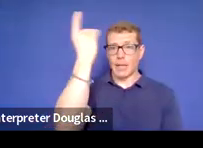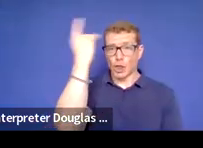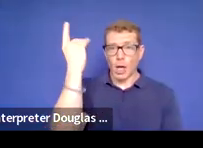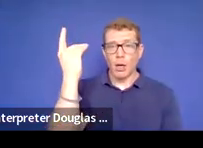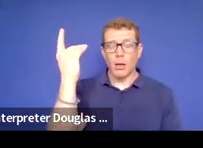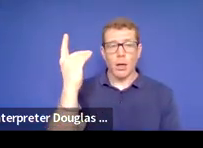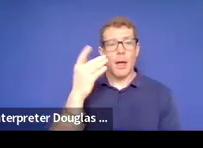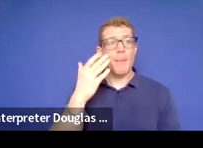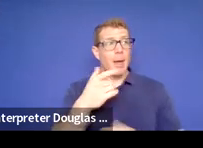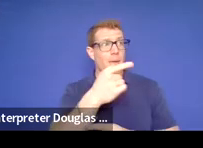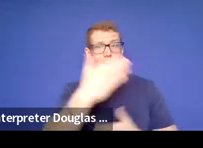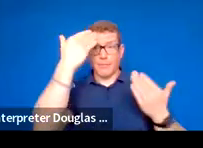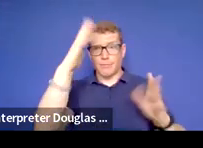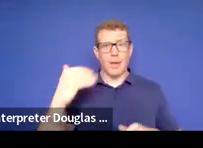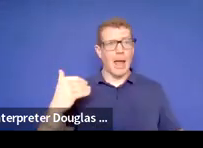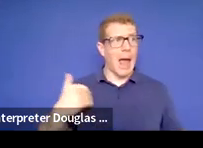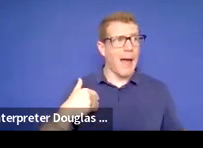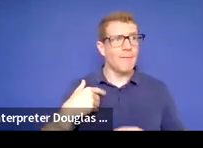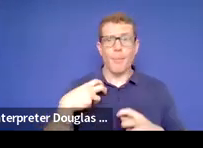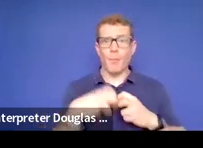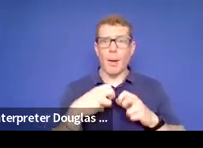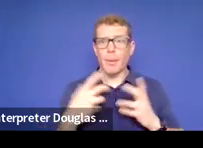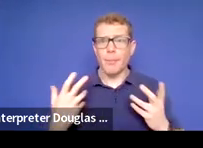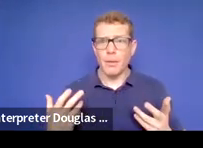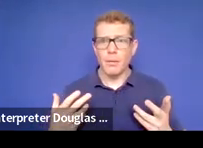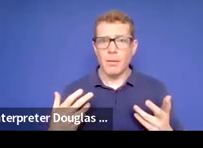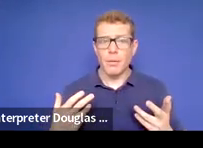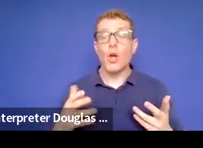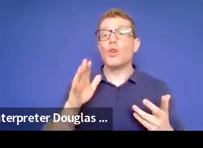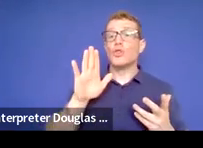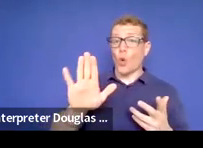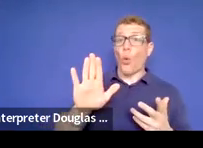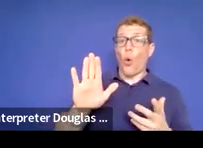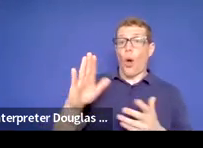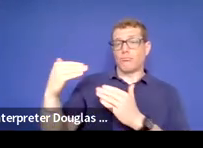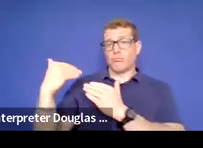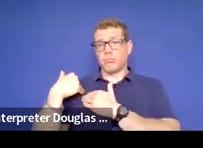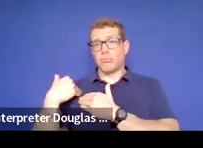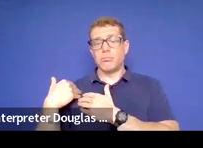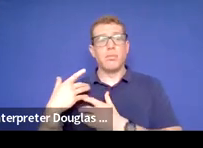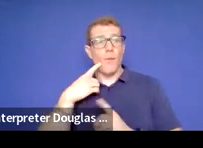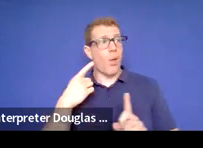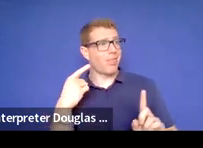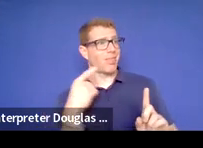Your job is a caregiver, and as a friend is to make them feel so supported.